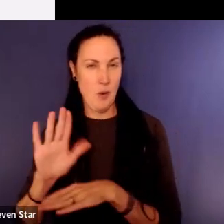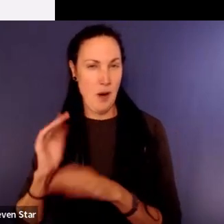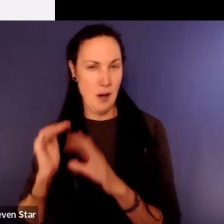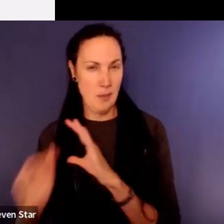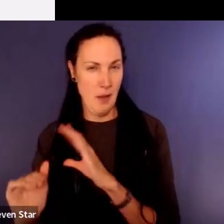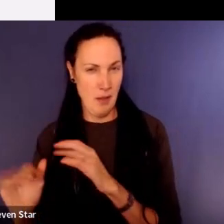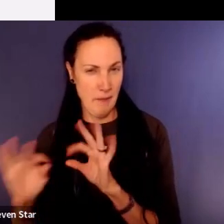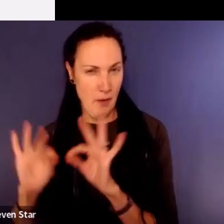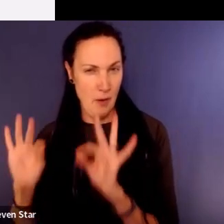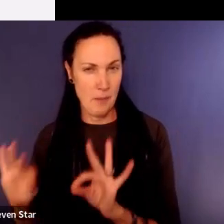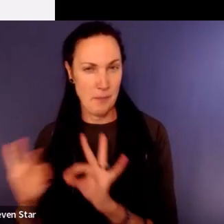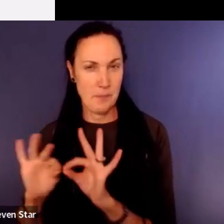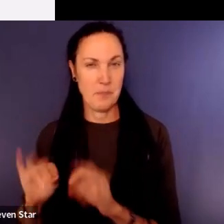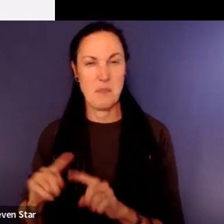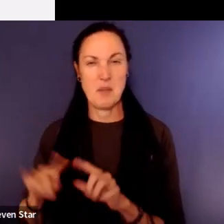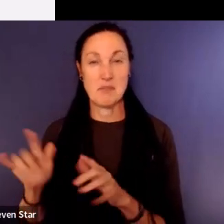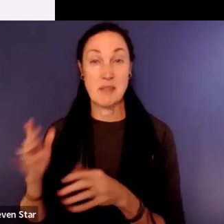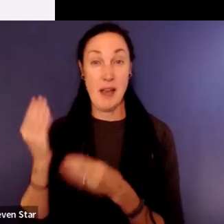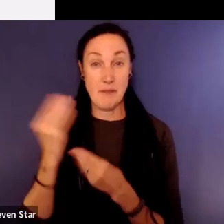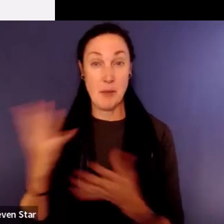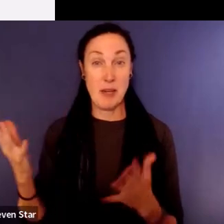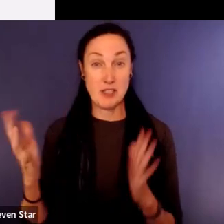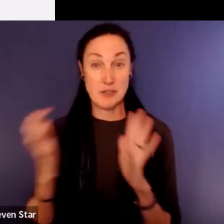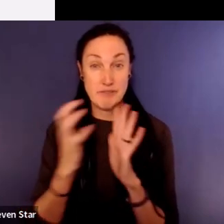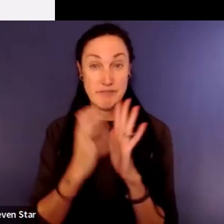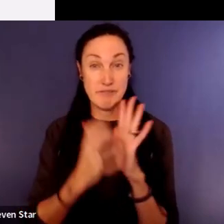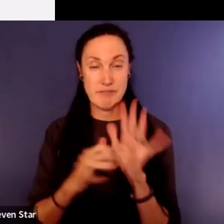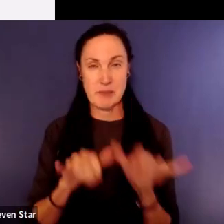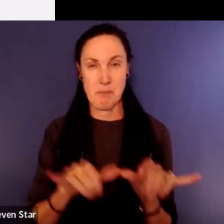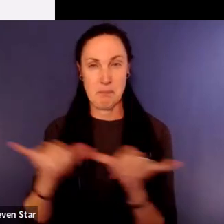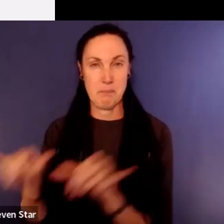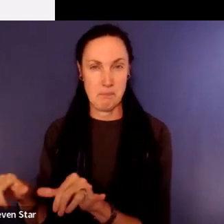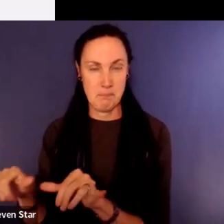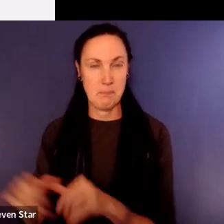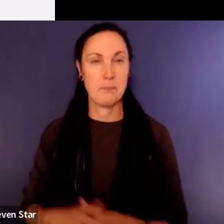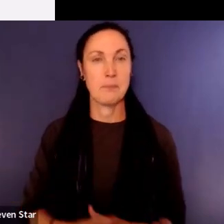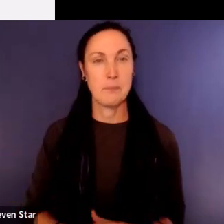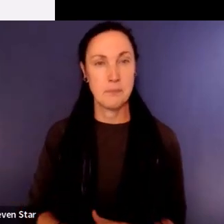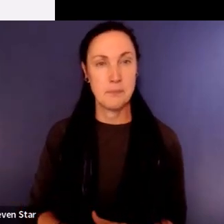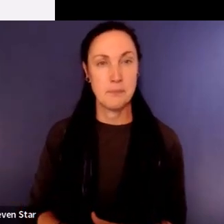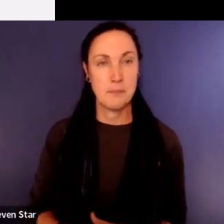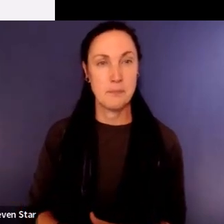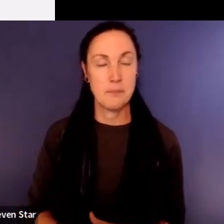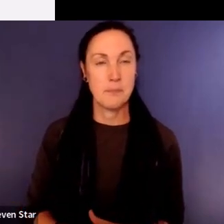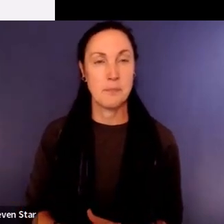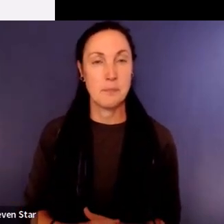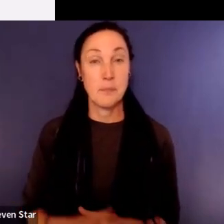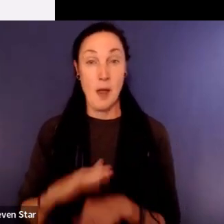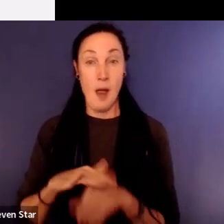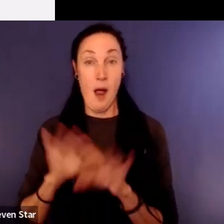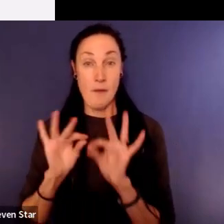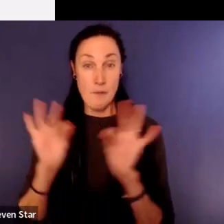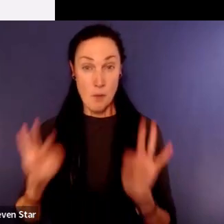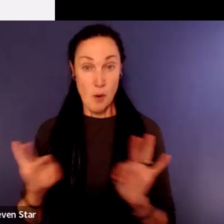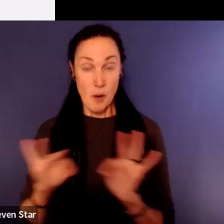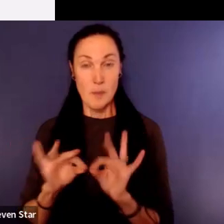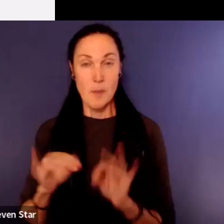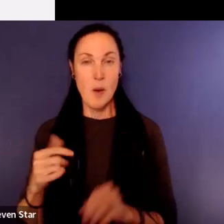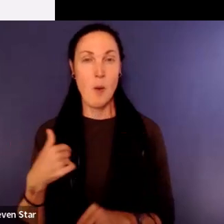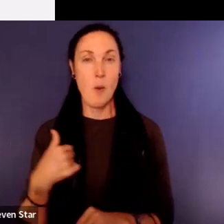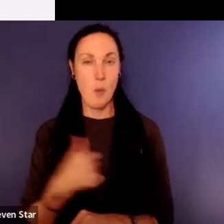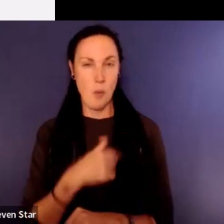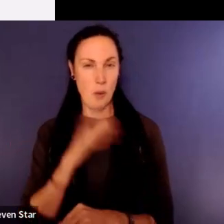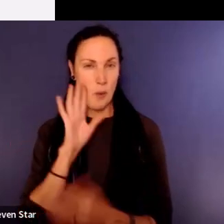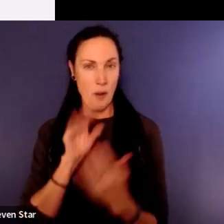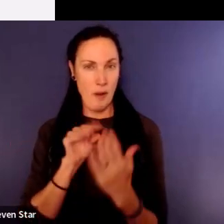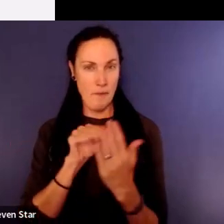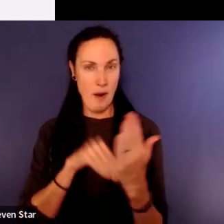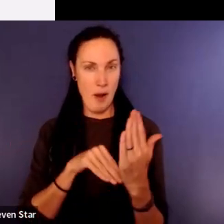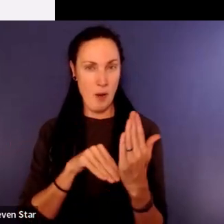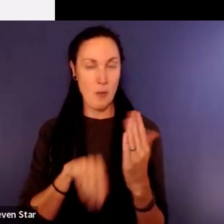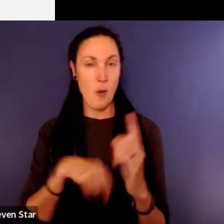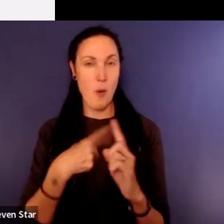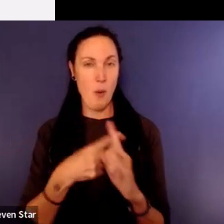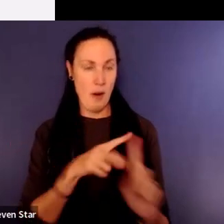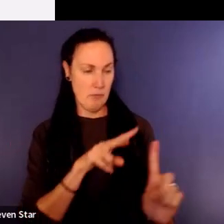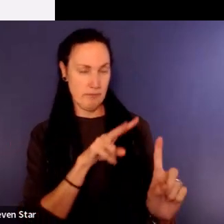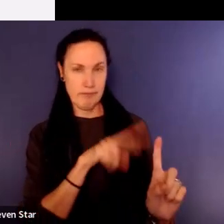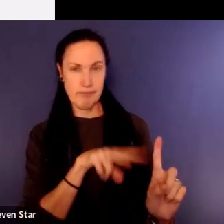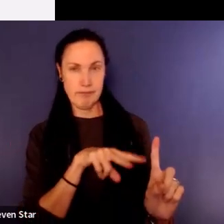With this form, what we're looking for is you and me filling it out while watching a student work,